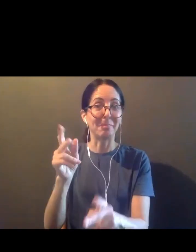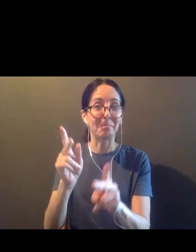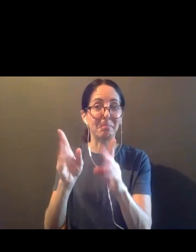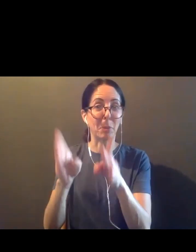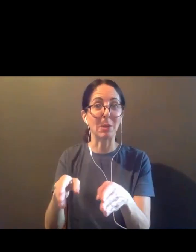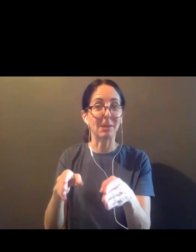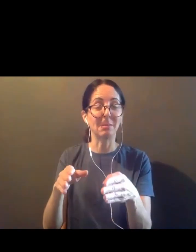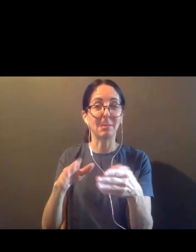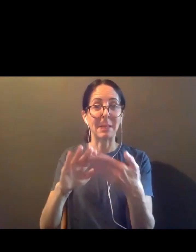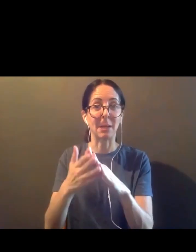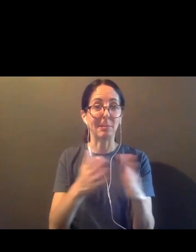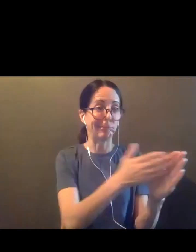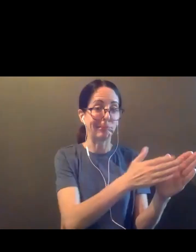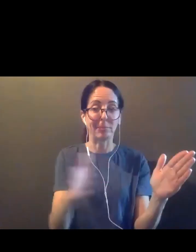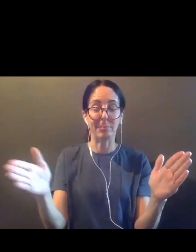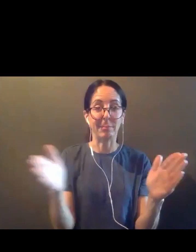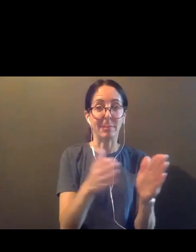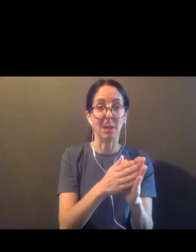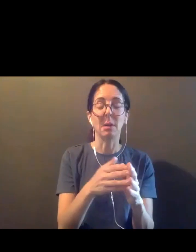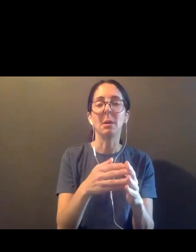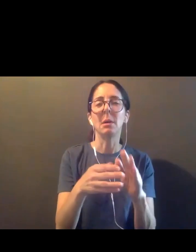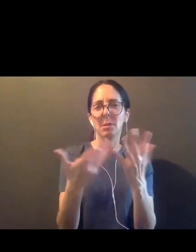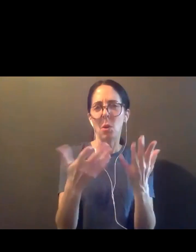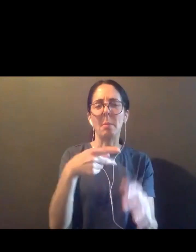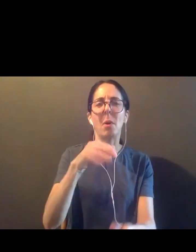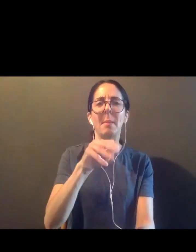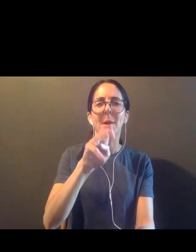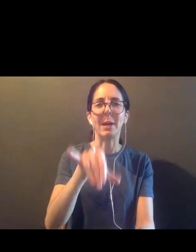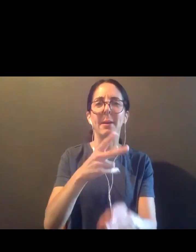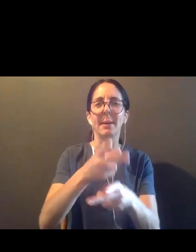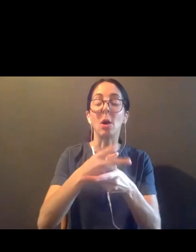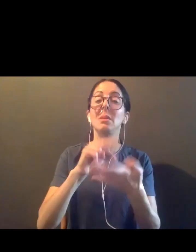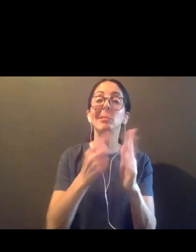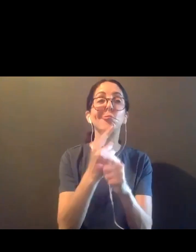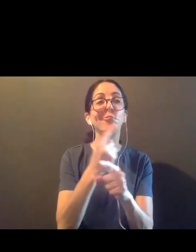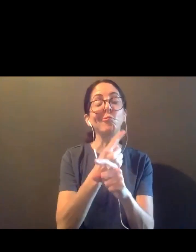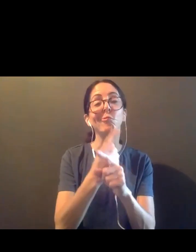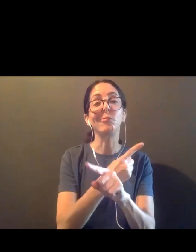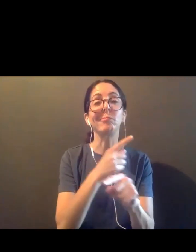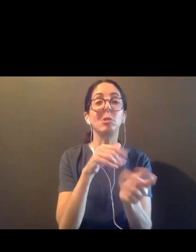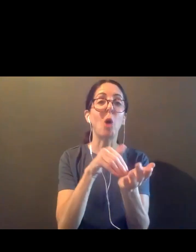We cover work for primary care which means your regular doctor's visit.